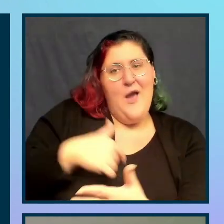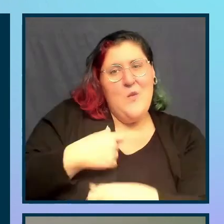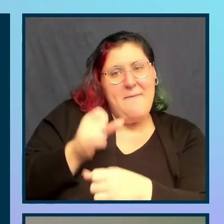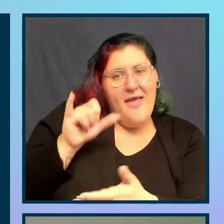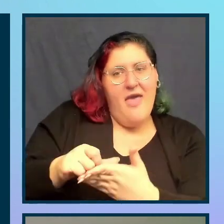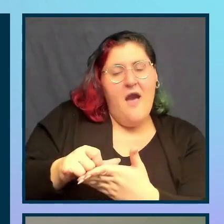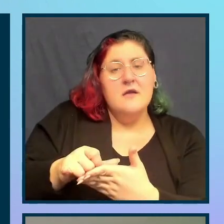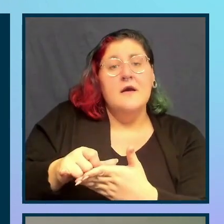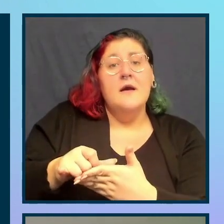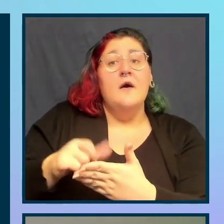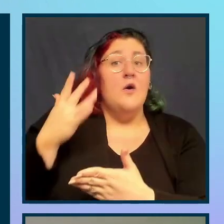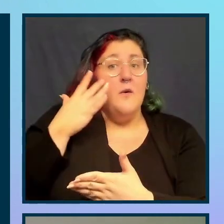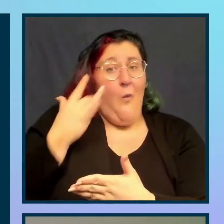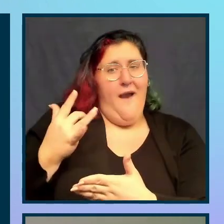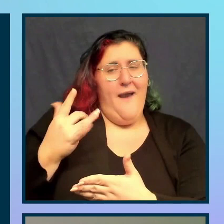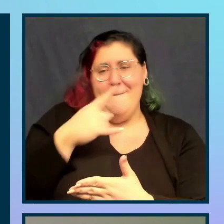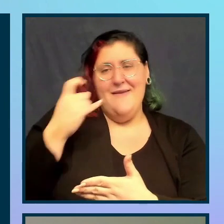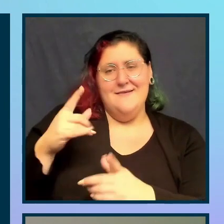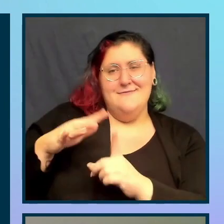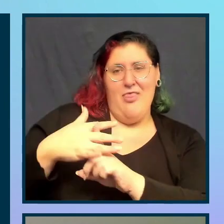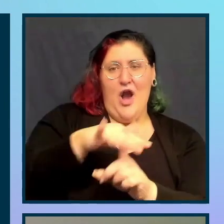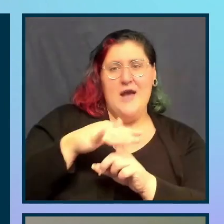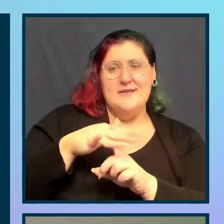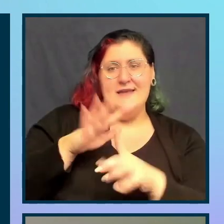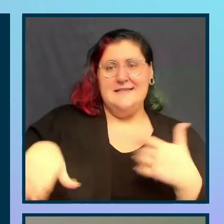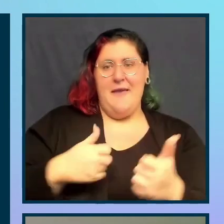might differ for a desktop app versus a web app.